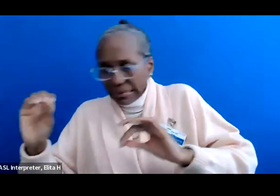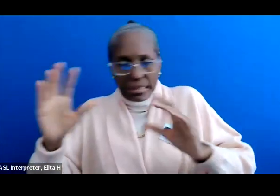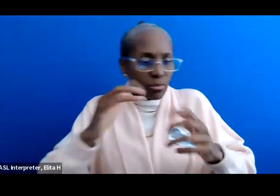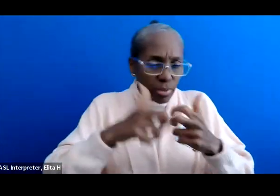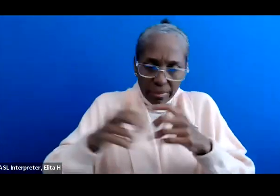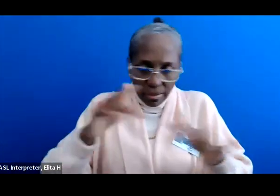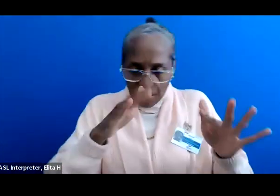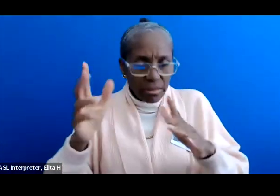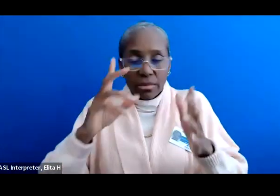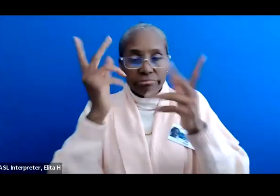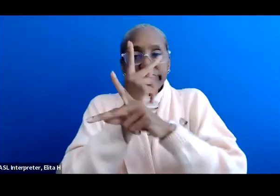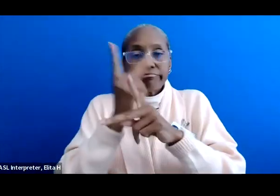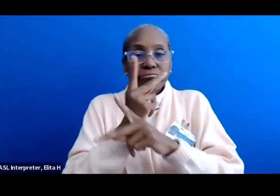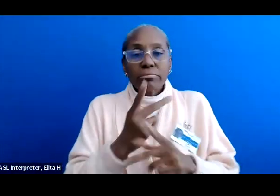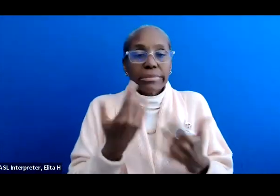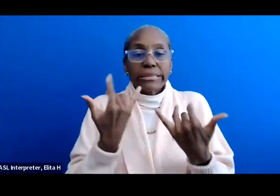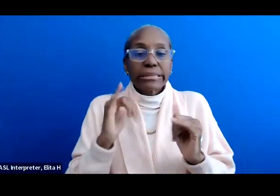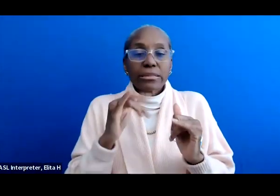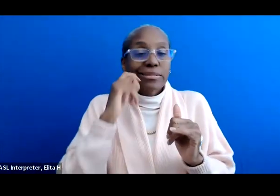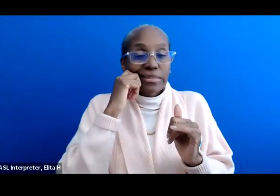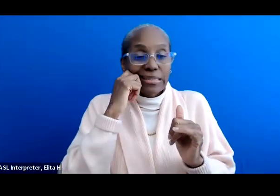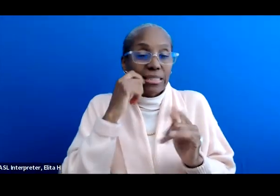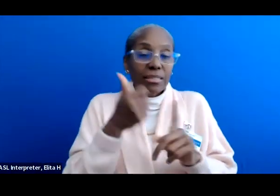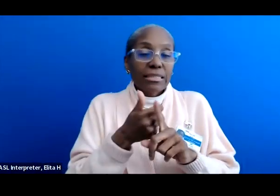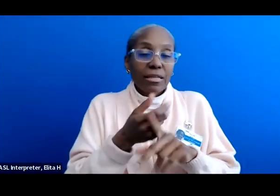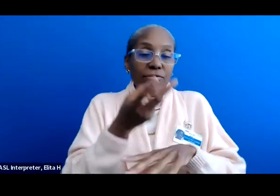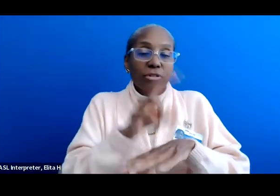Sometimes it can be from the skin just laying on a wrinkle.